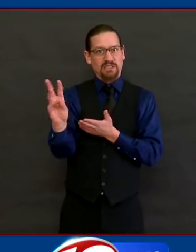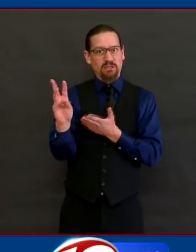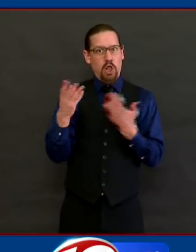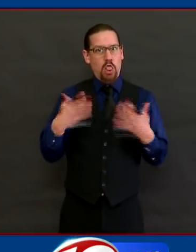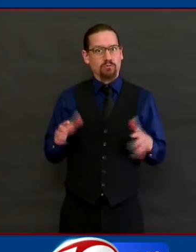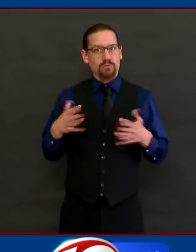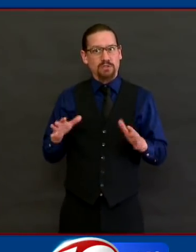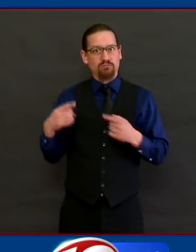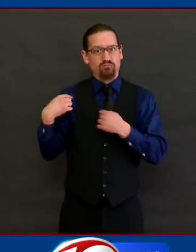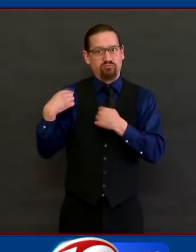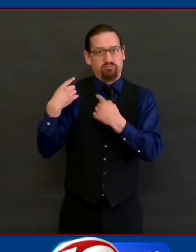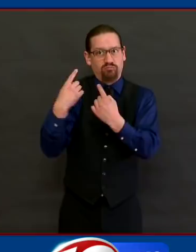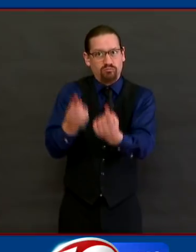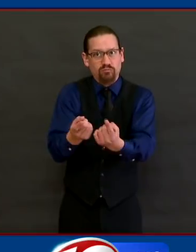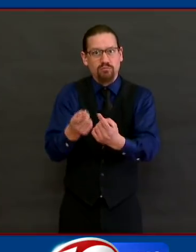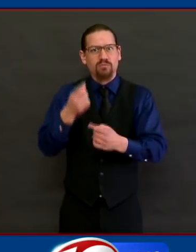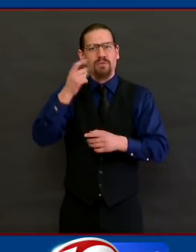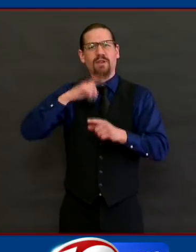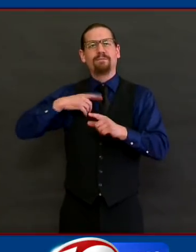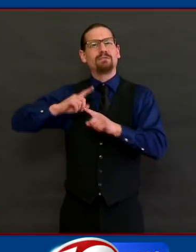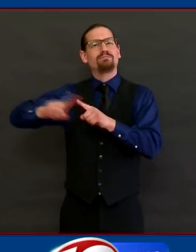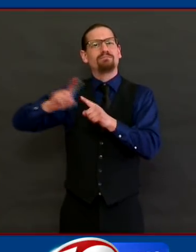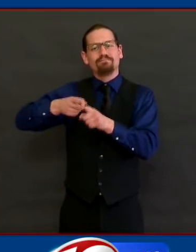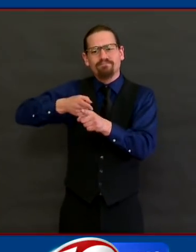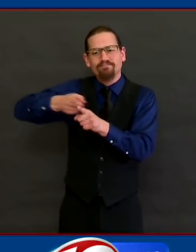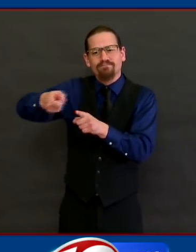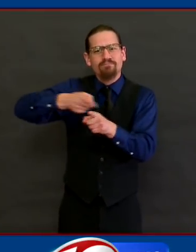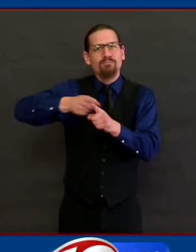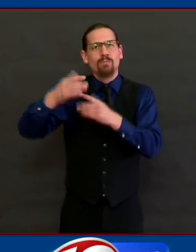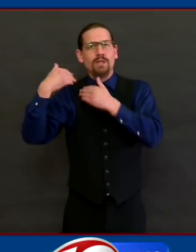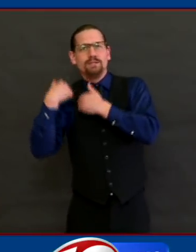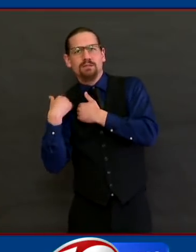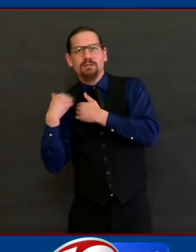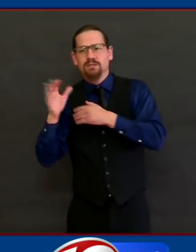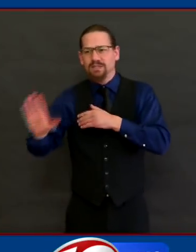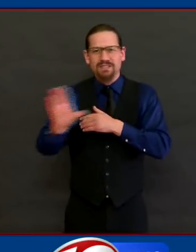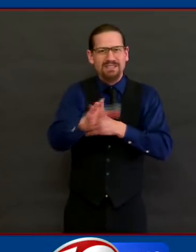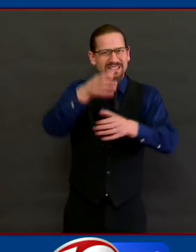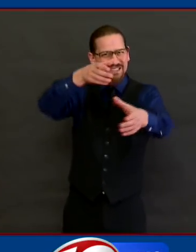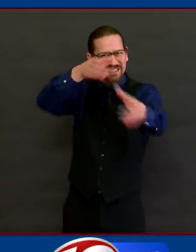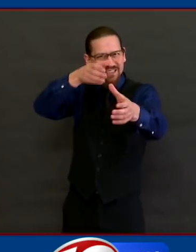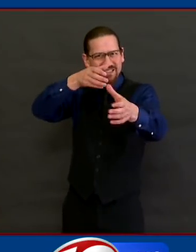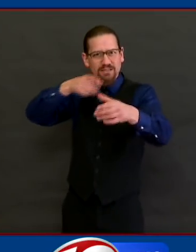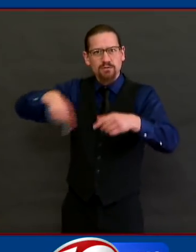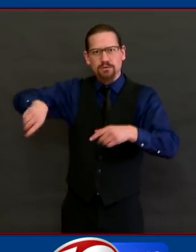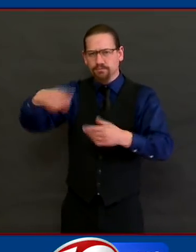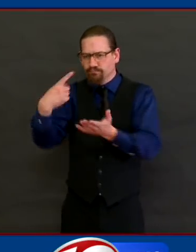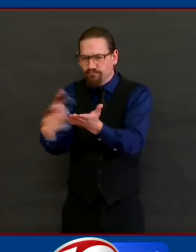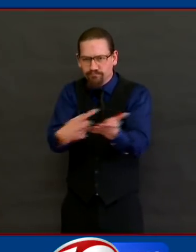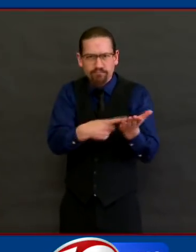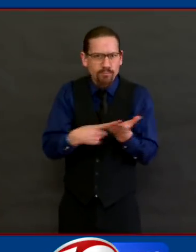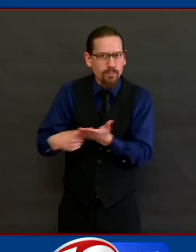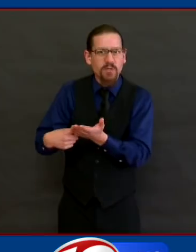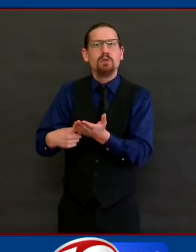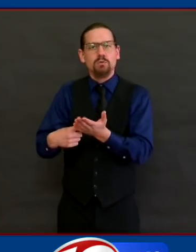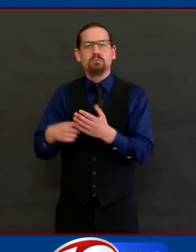THAT, THIS IS DIRECTIONALLY OF -- DIRECTIONALLY CORRECT. WE ARE TALKING TO EVERYONE WE KNOW.